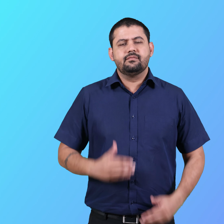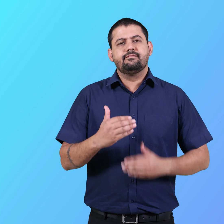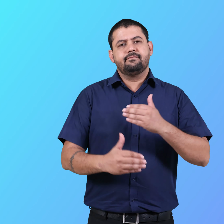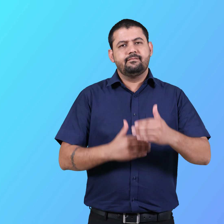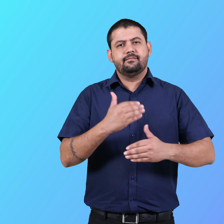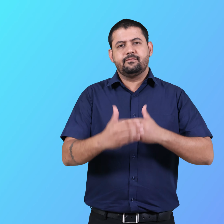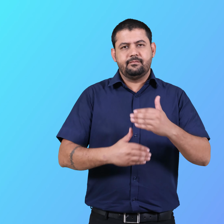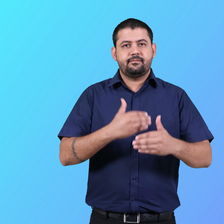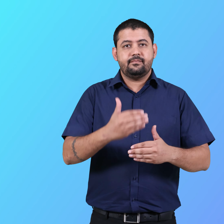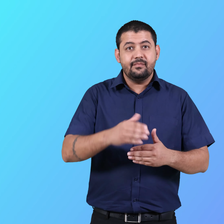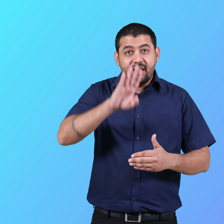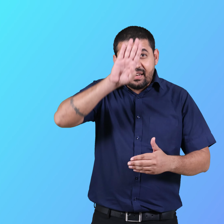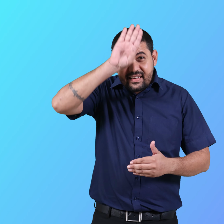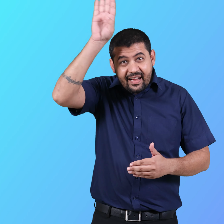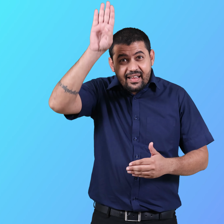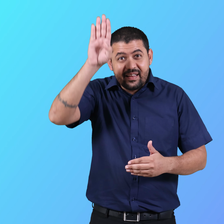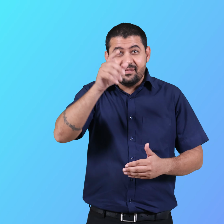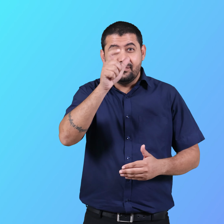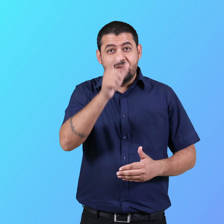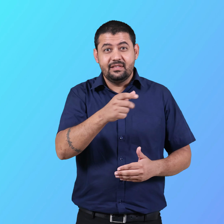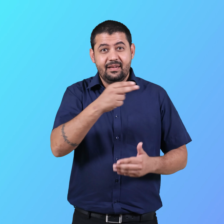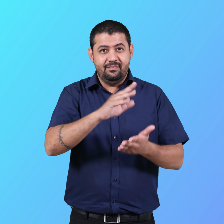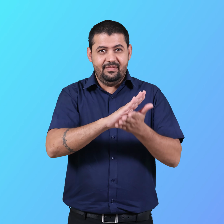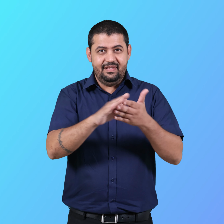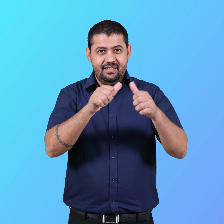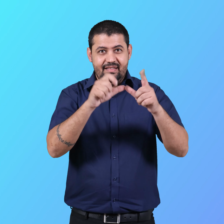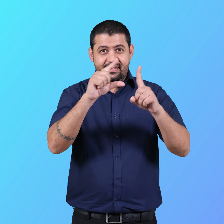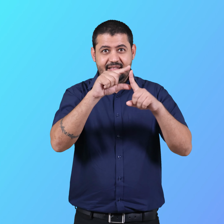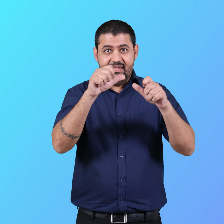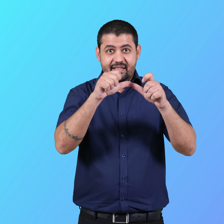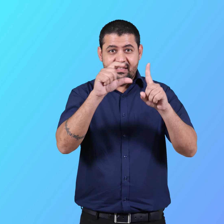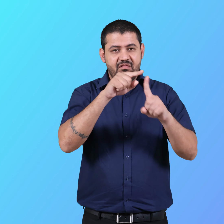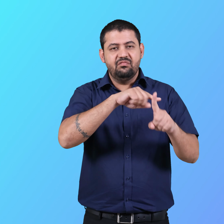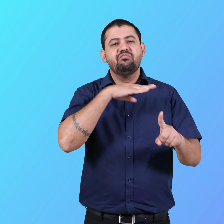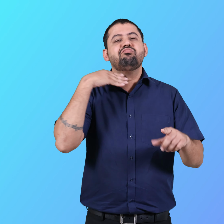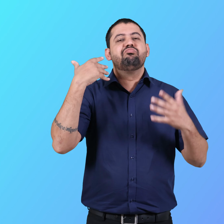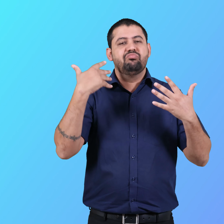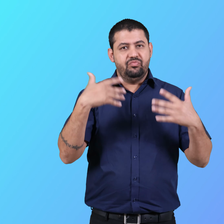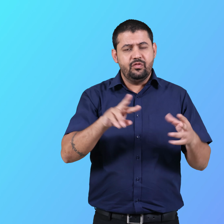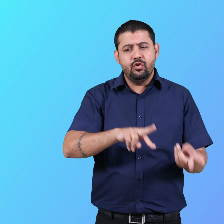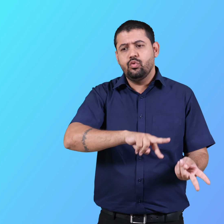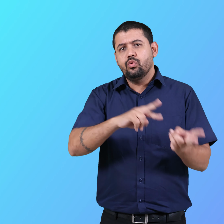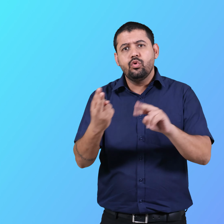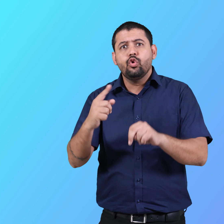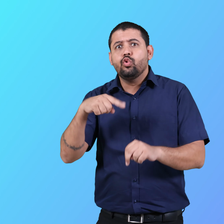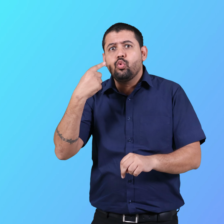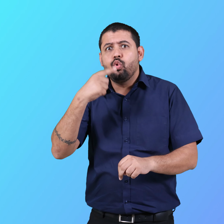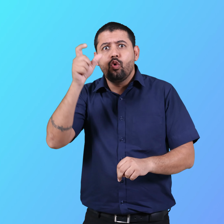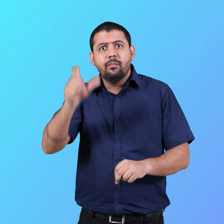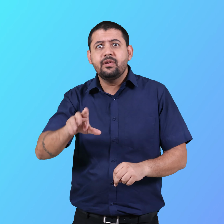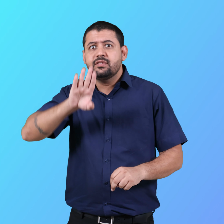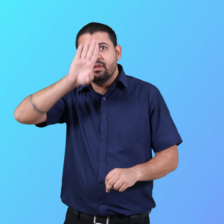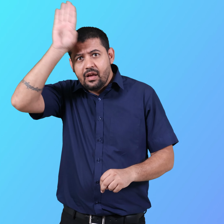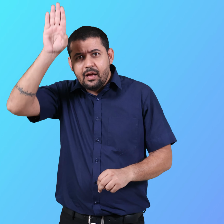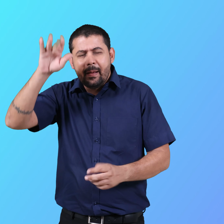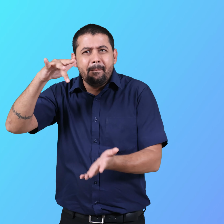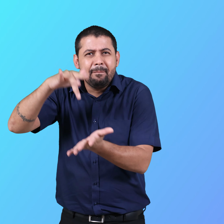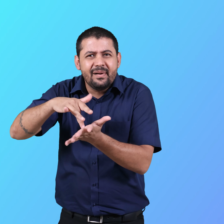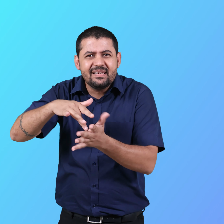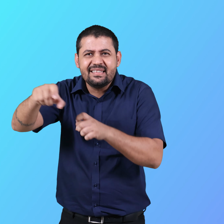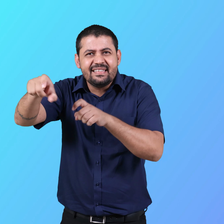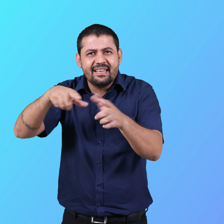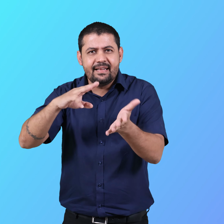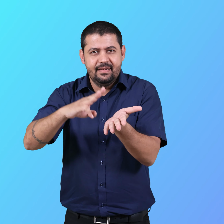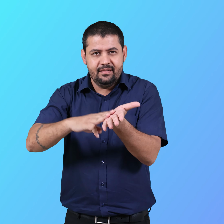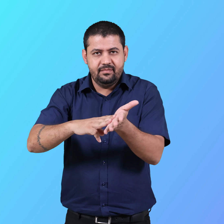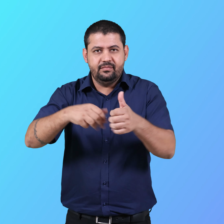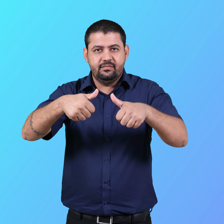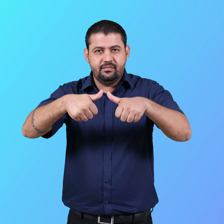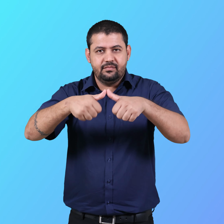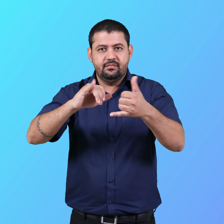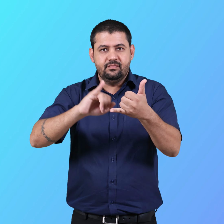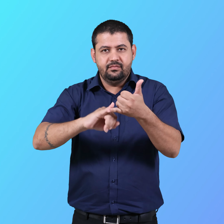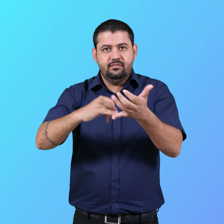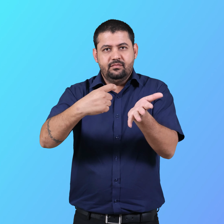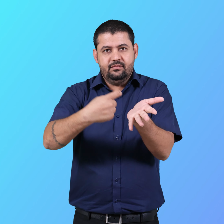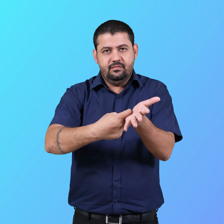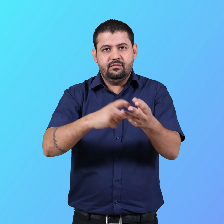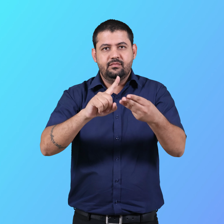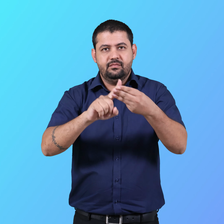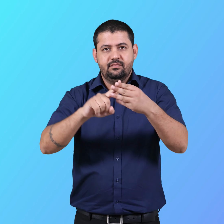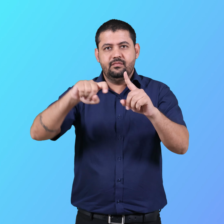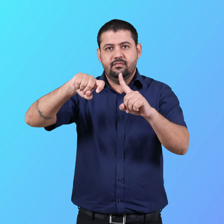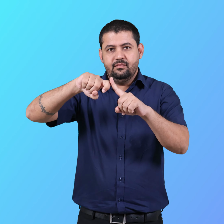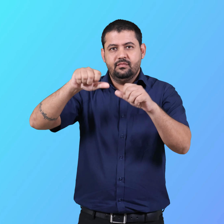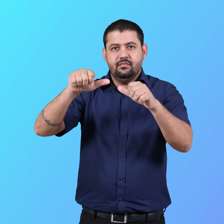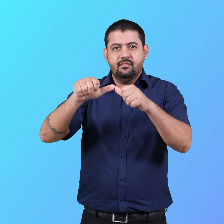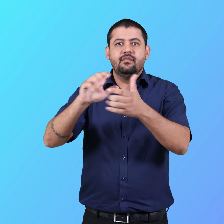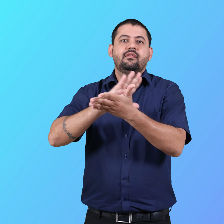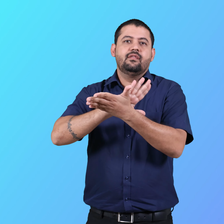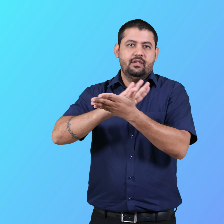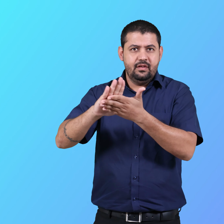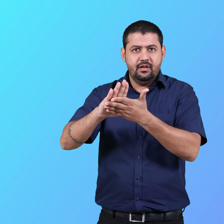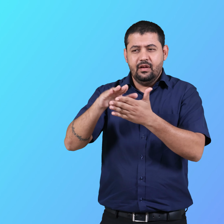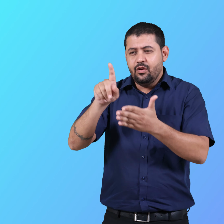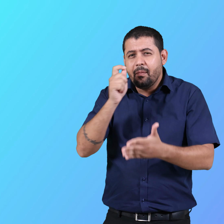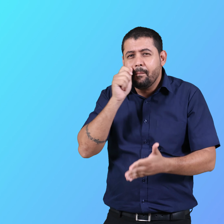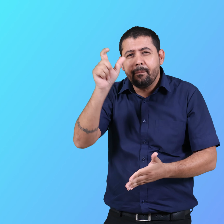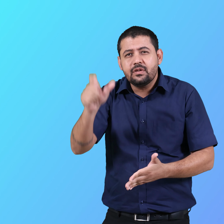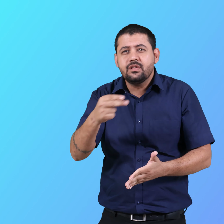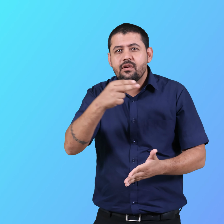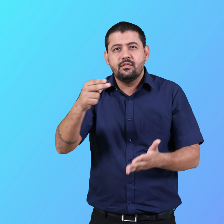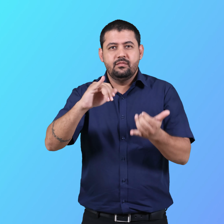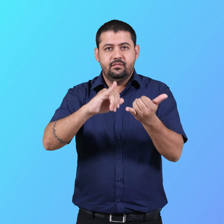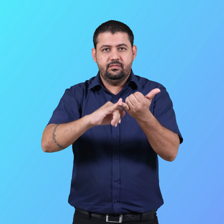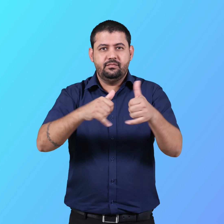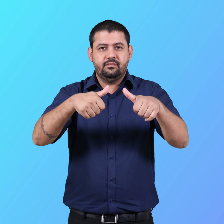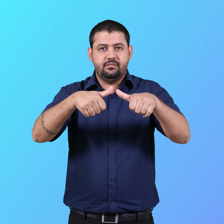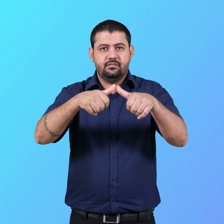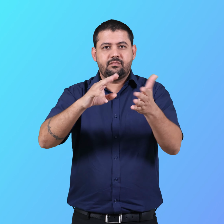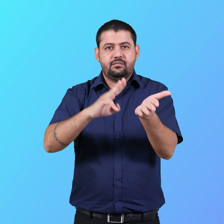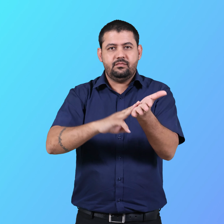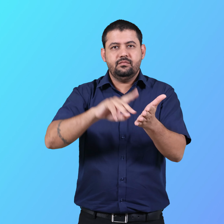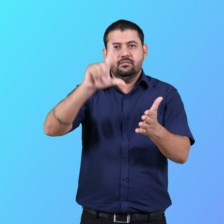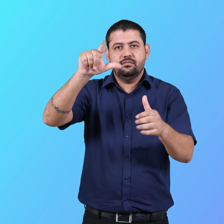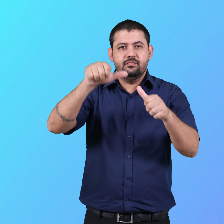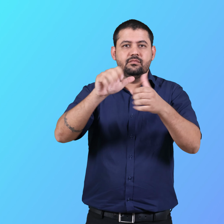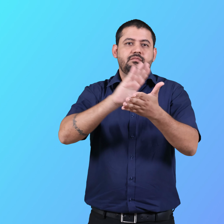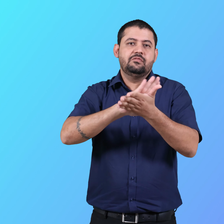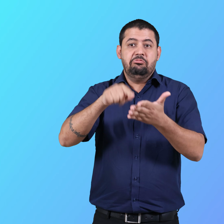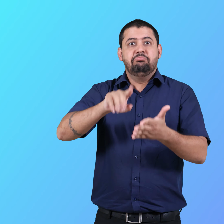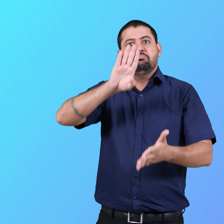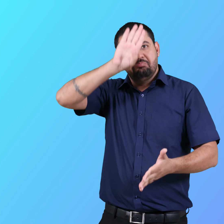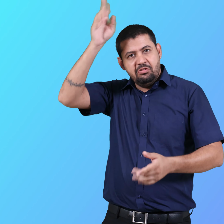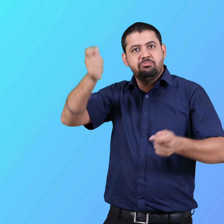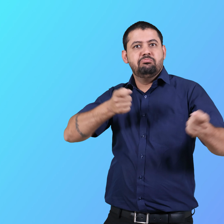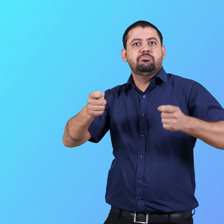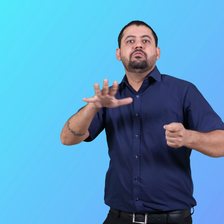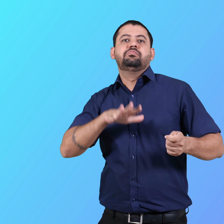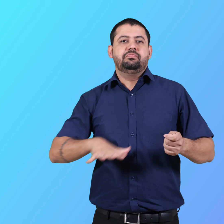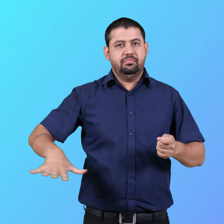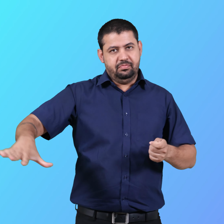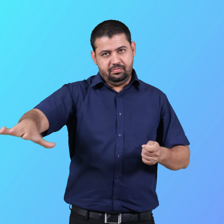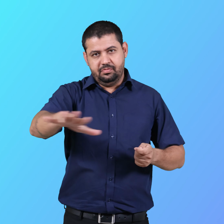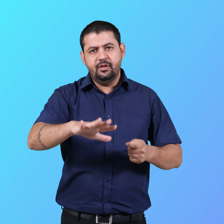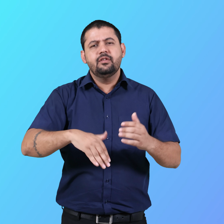When Hadad died, Samlah became king. He was from Masrekah.